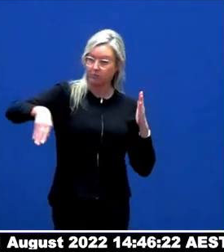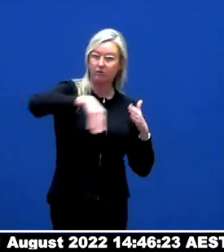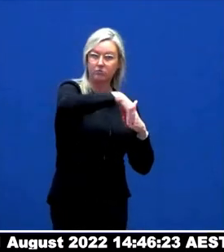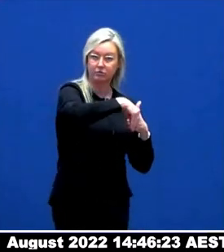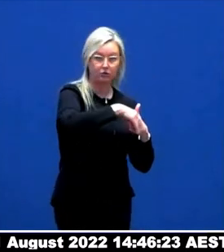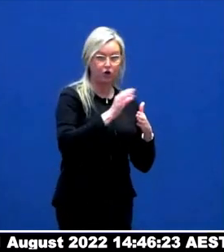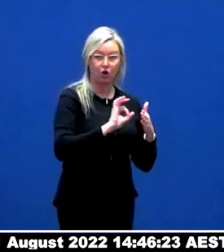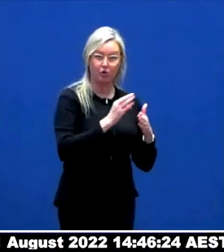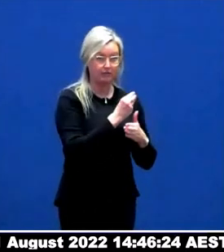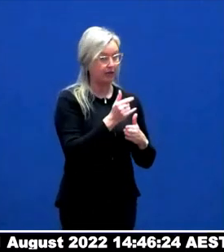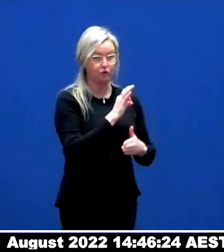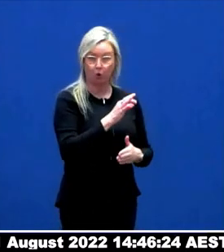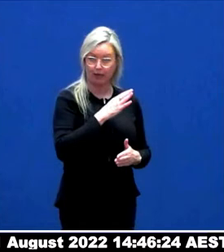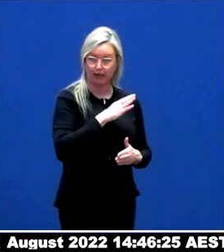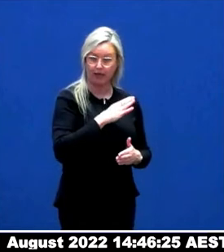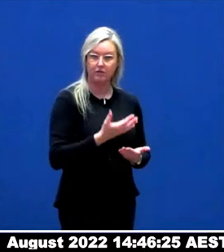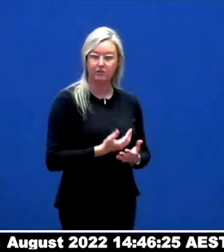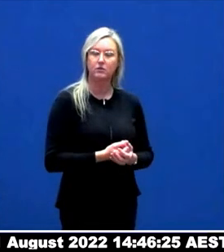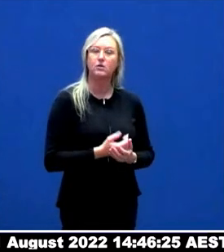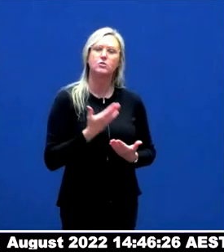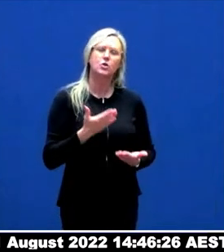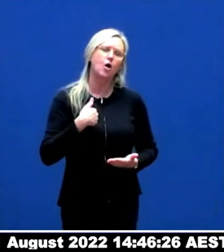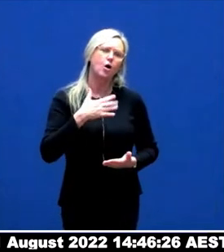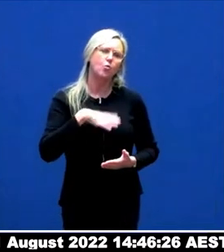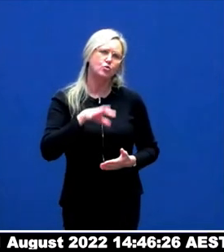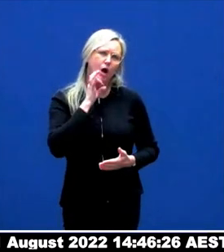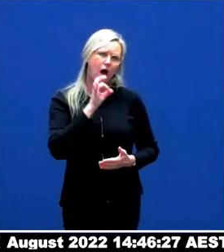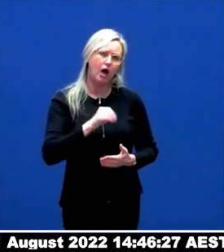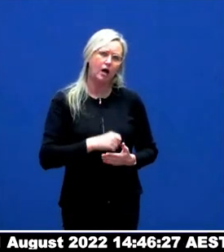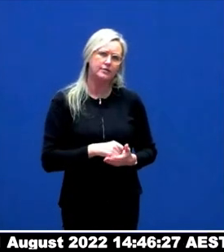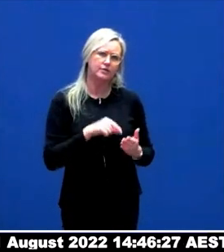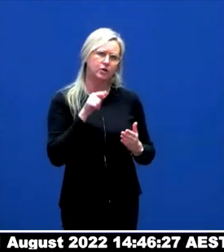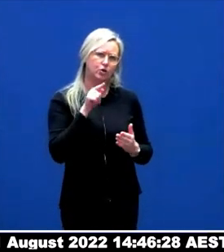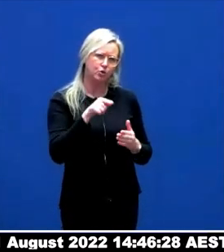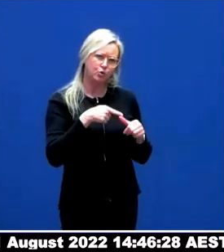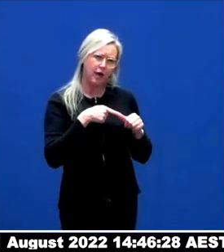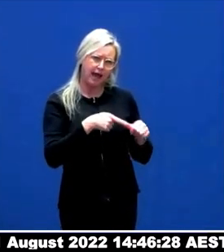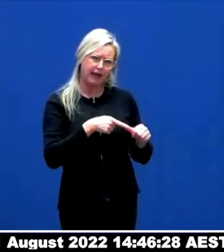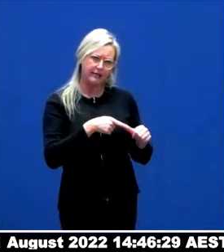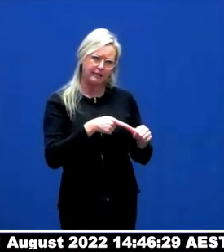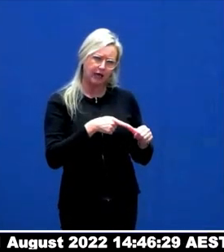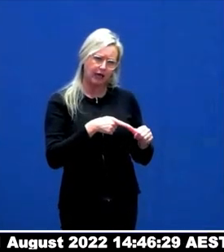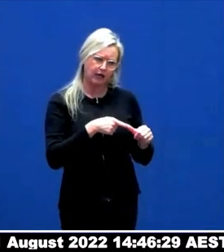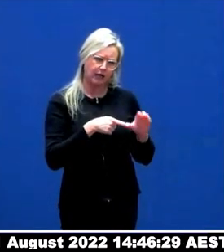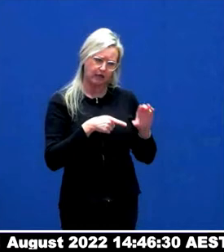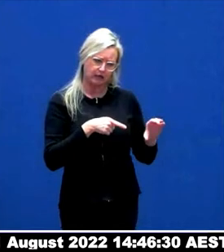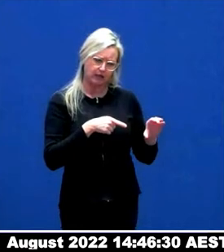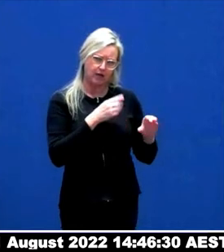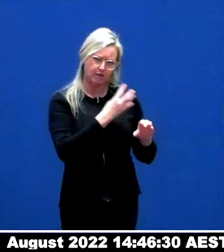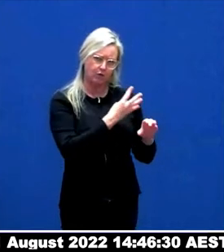And I just would like to understand how that paragraph fits with your paragraph 42C where